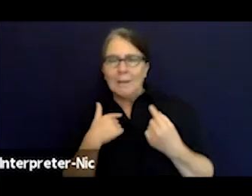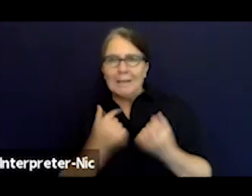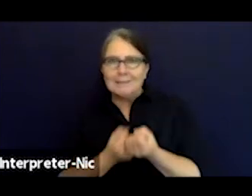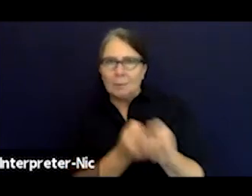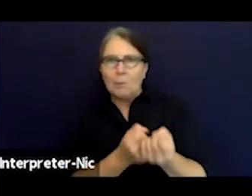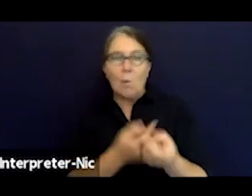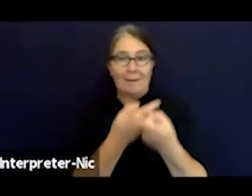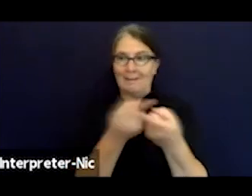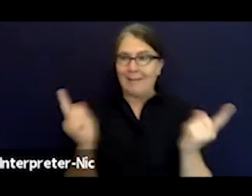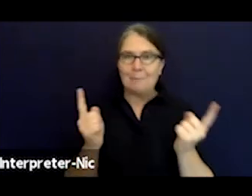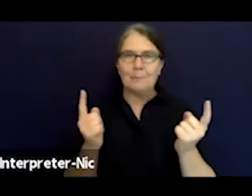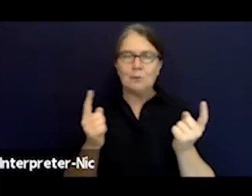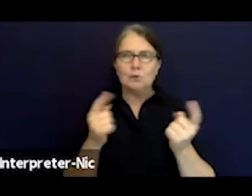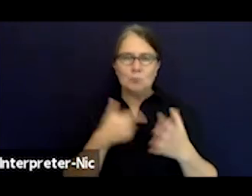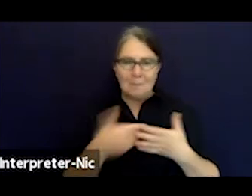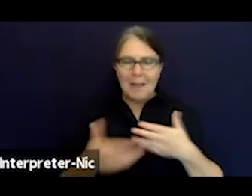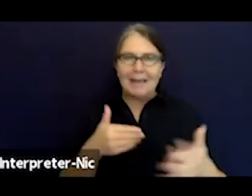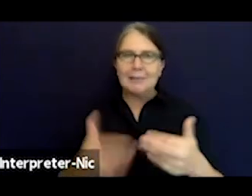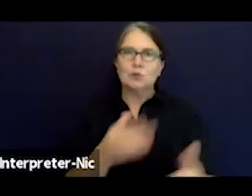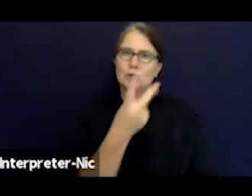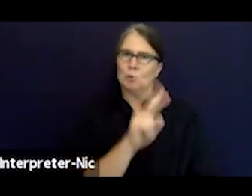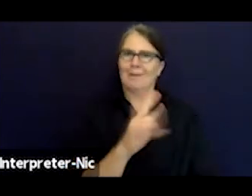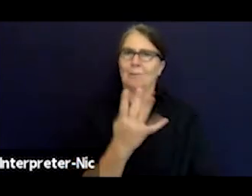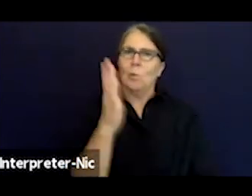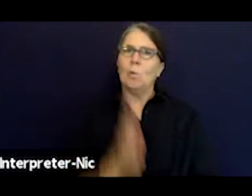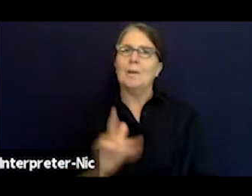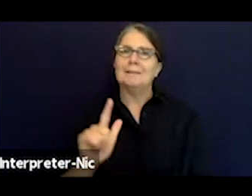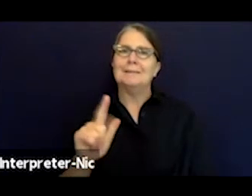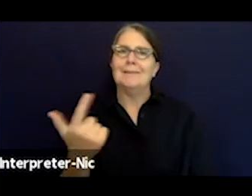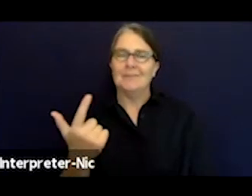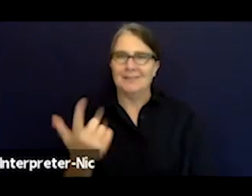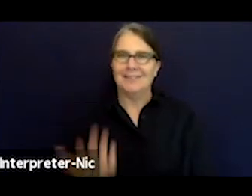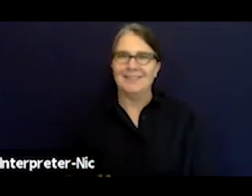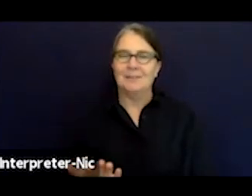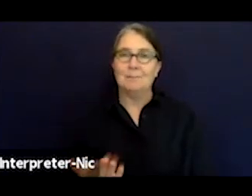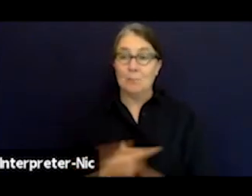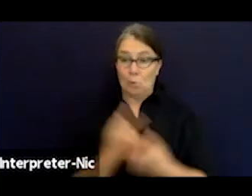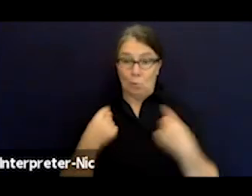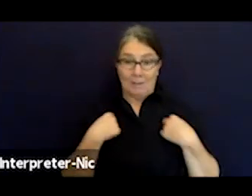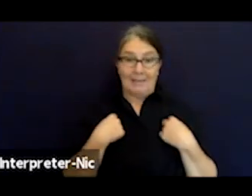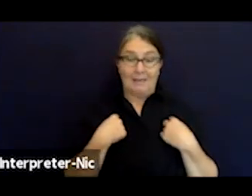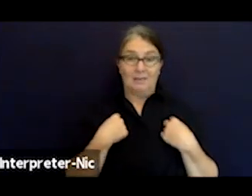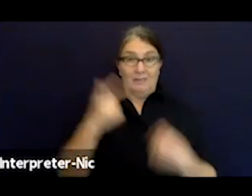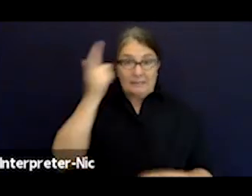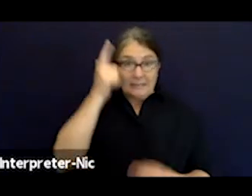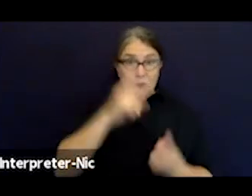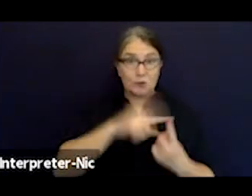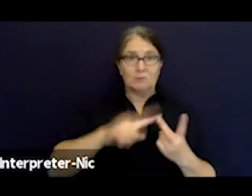If we are able to, as instructors, as disability support staff, as other support staff like